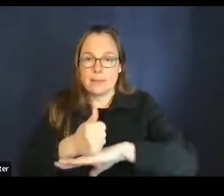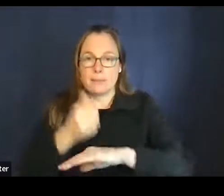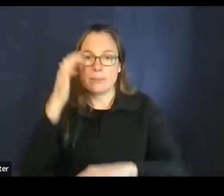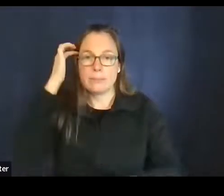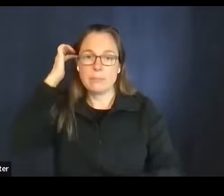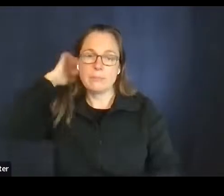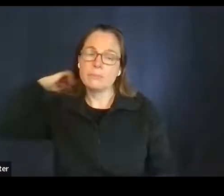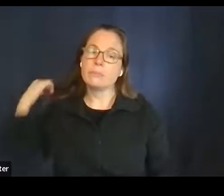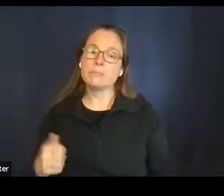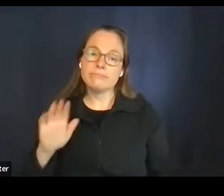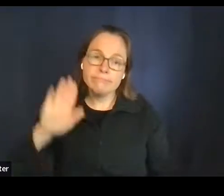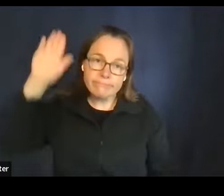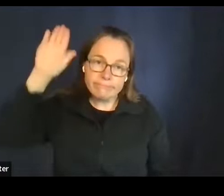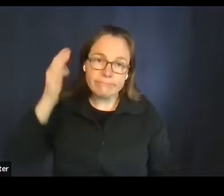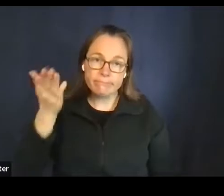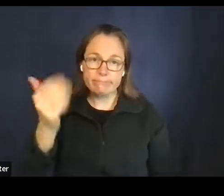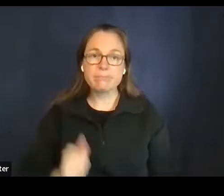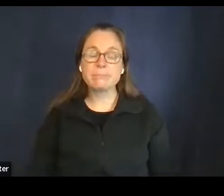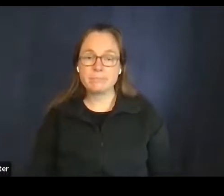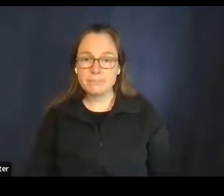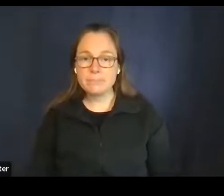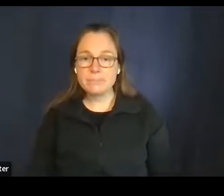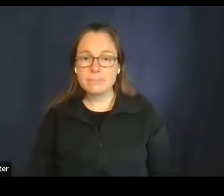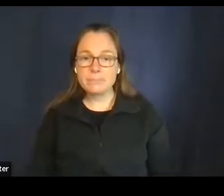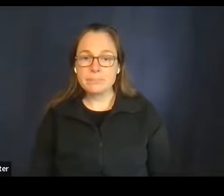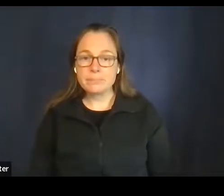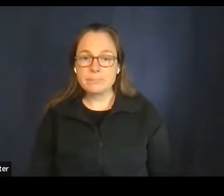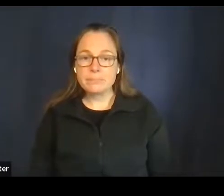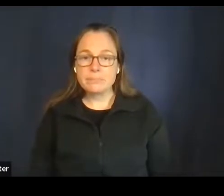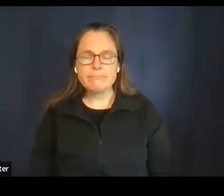You've had your hand up for a while. Go ahead. [Off camera] So how often will you revisit